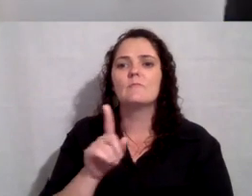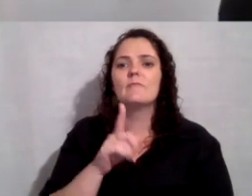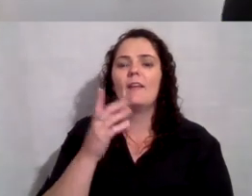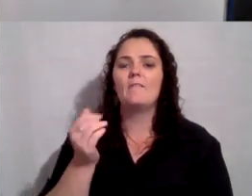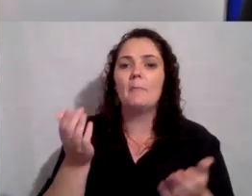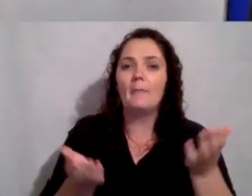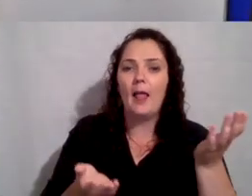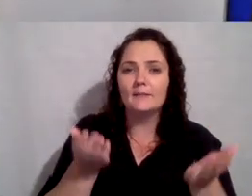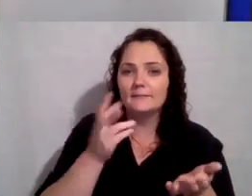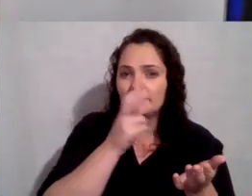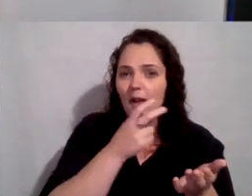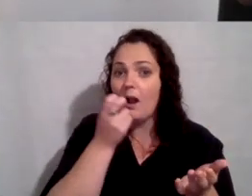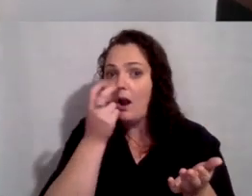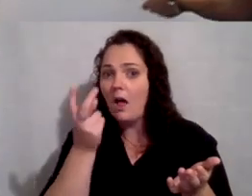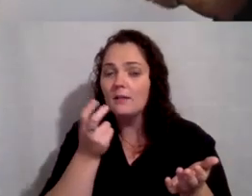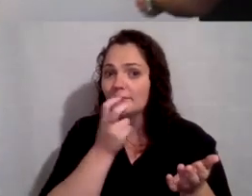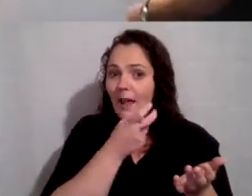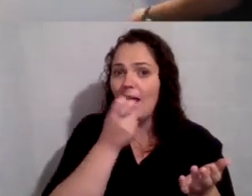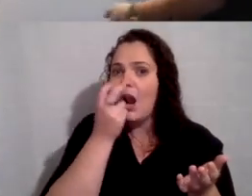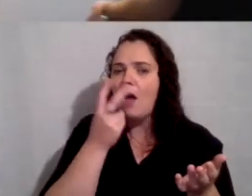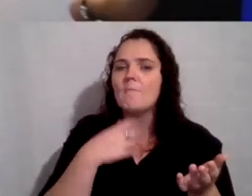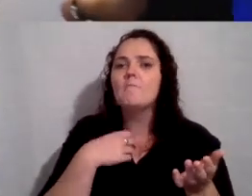those values in and out, you're going to start to build your drawing.